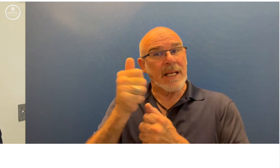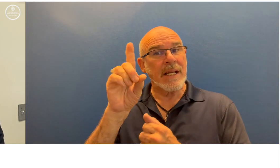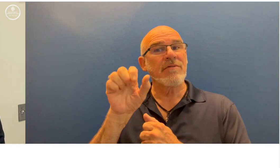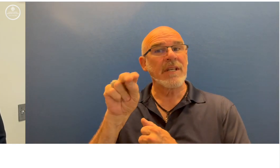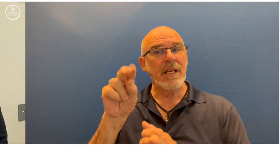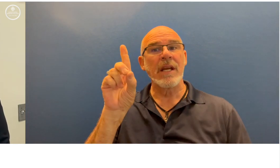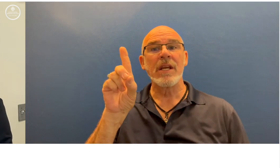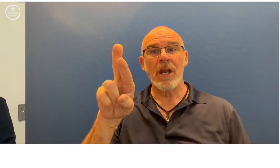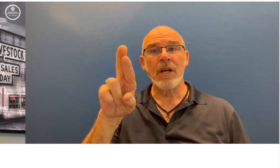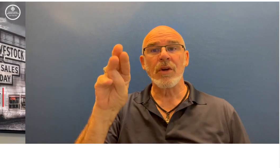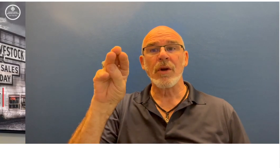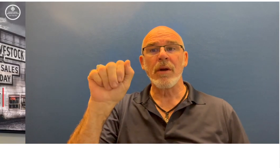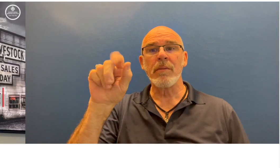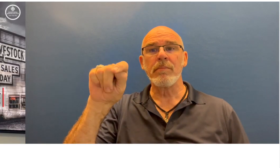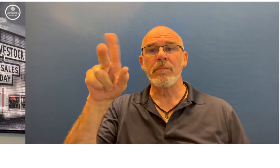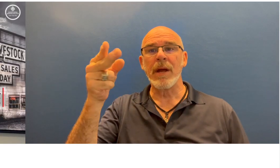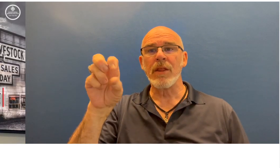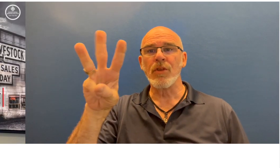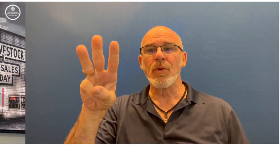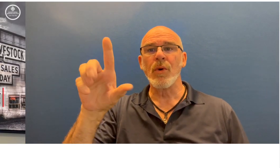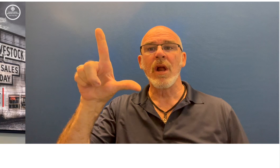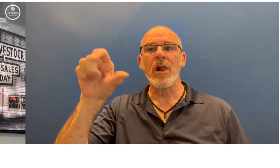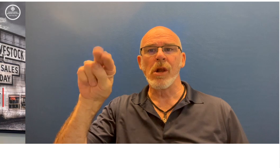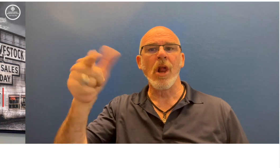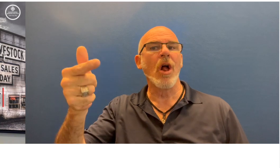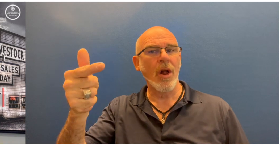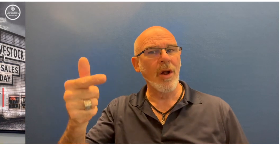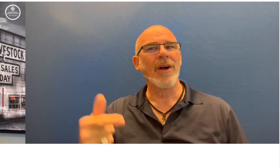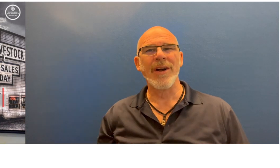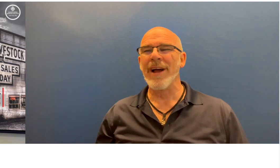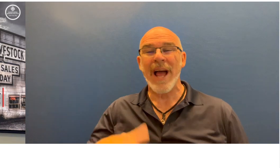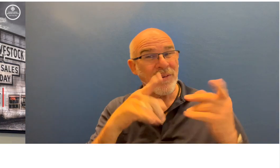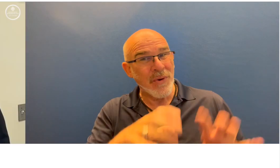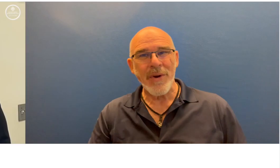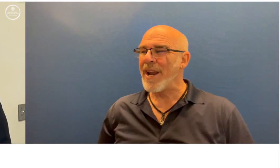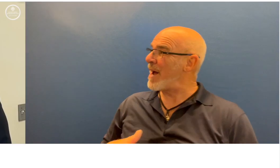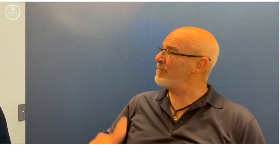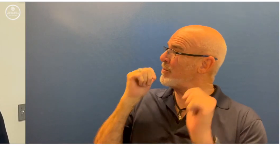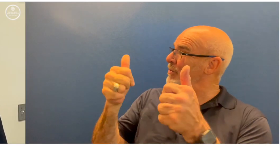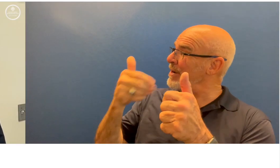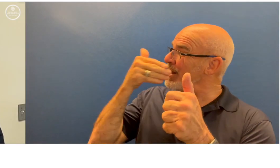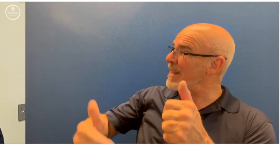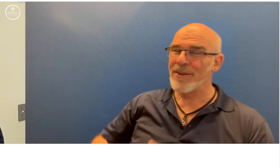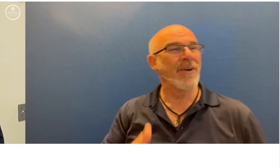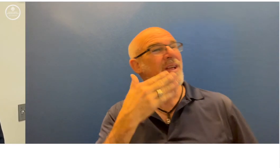Dr. Matthew Long. Hi Matthew. Hi. How are you doing? I'm great. I'm great. Thanks for joining me on this inaugural